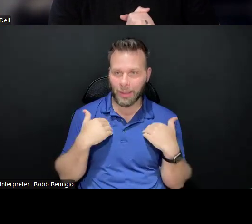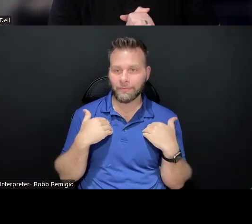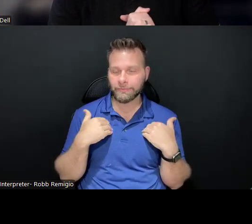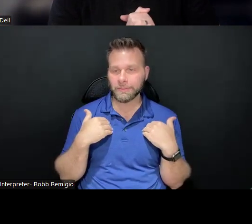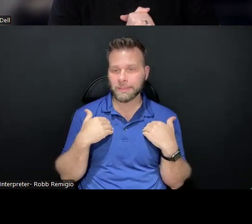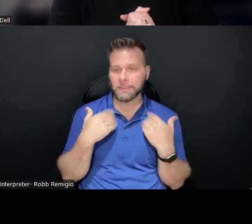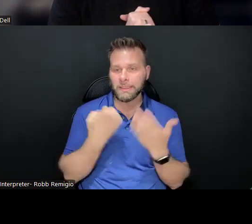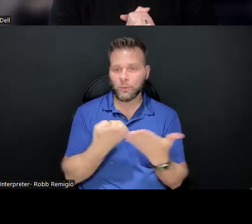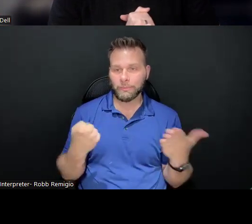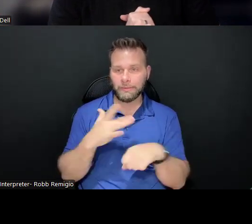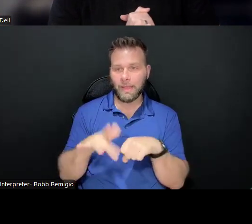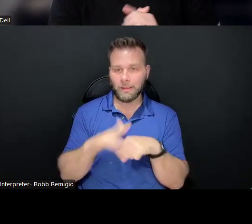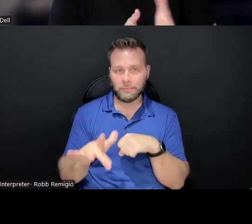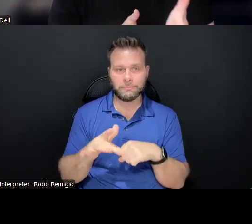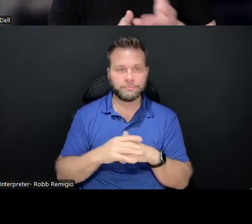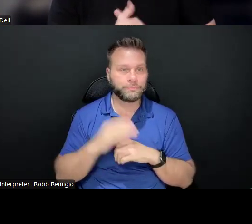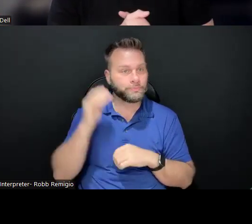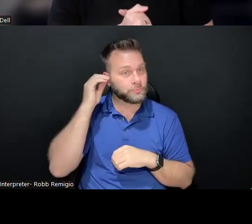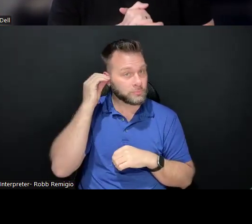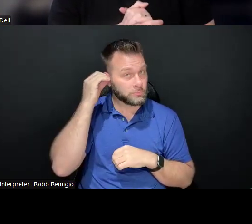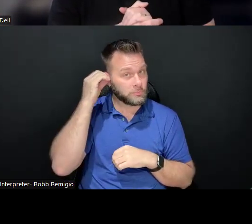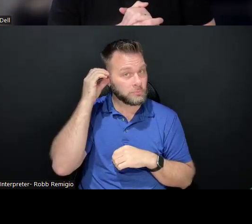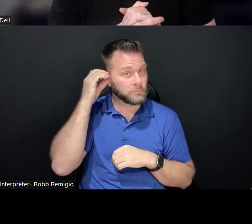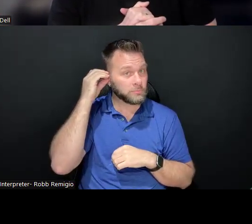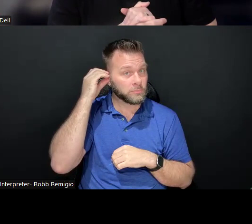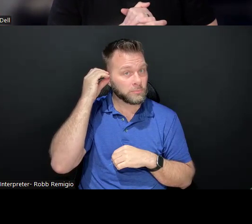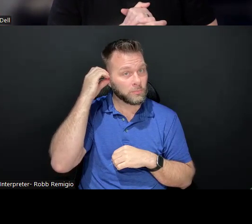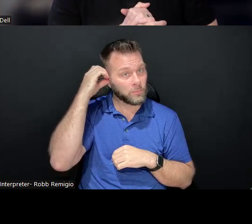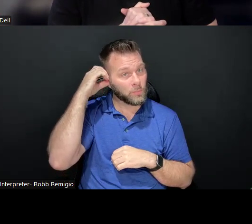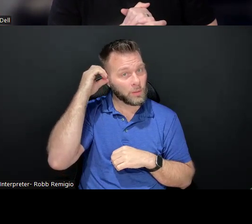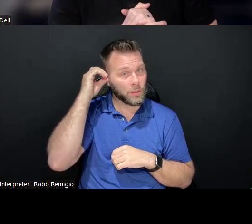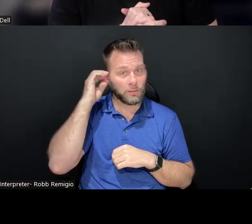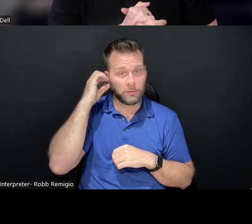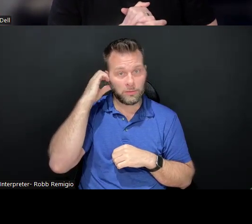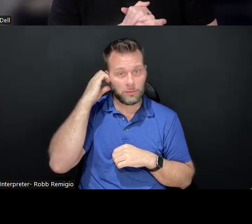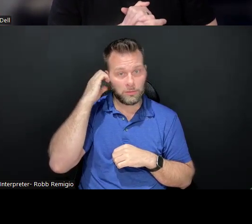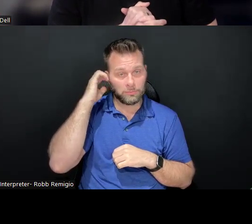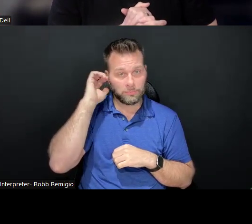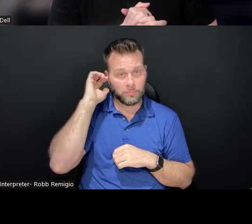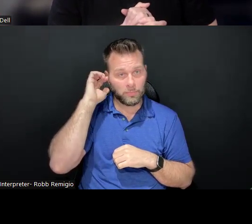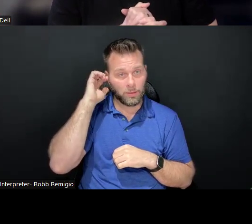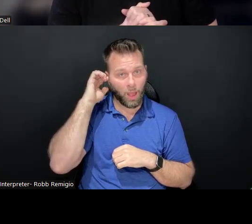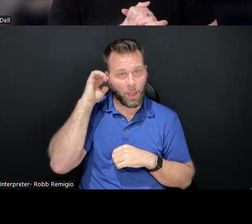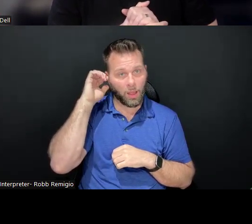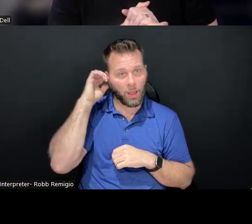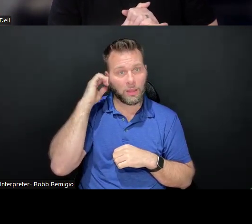Make sure you always have signage. These are just some three little examples of personal